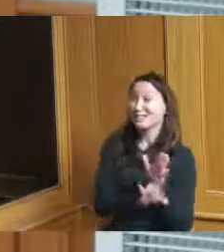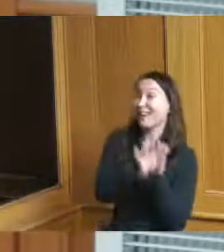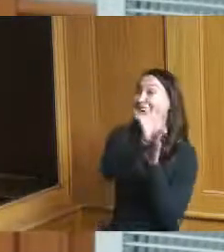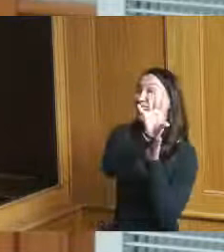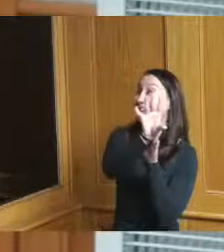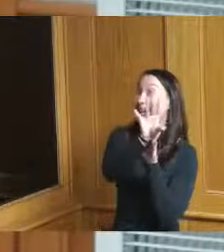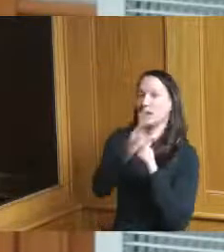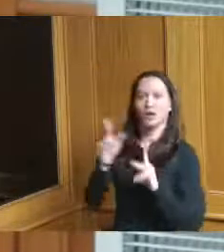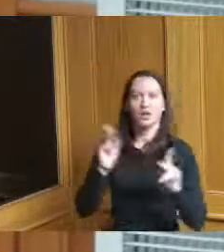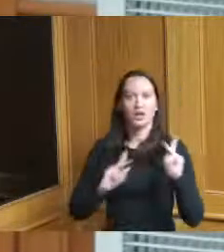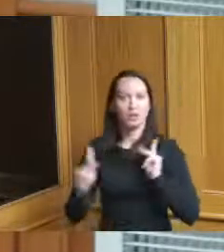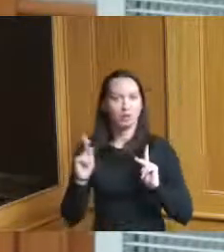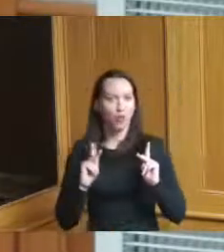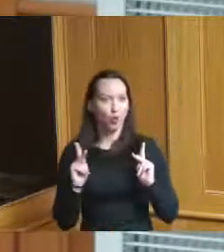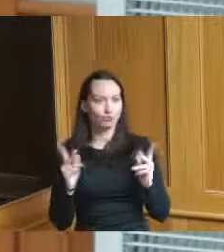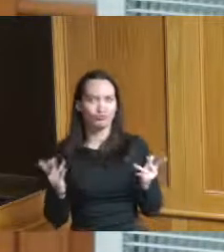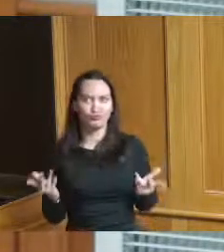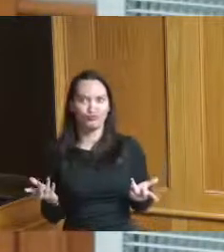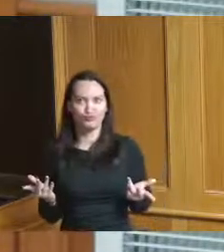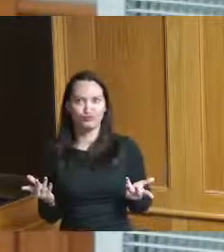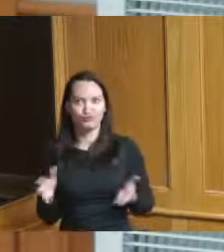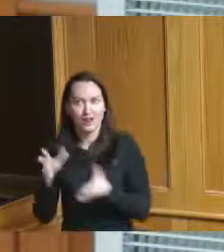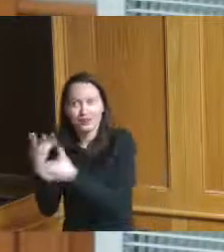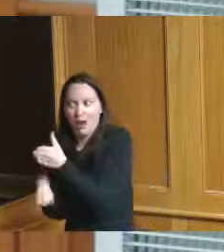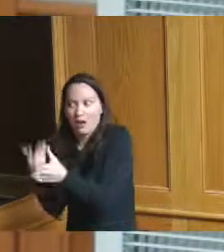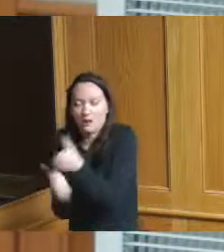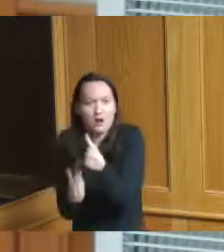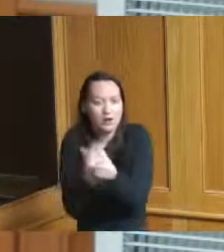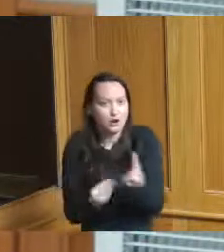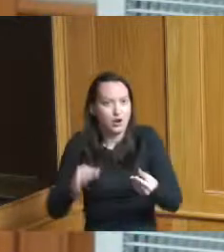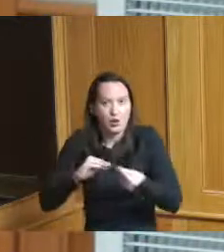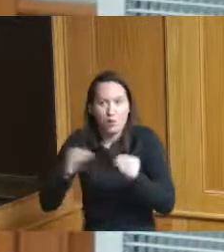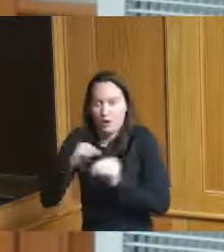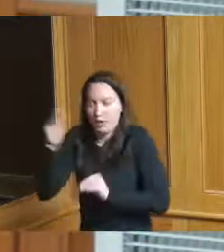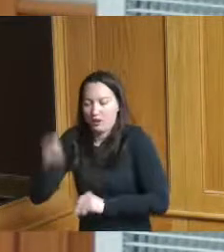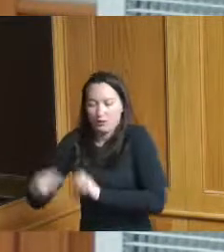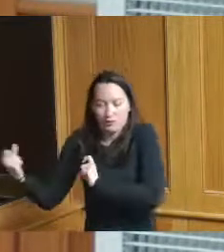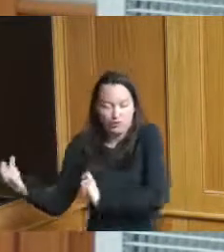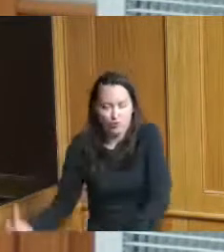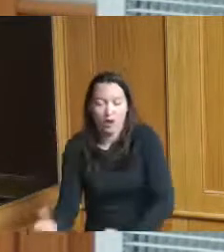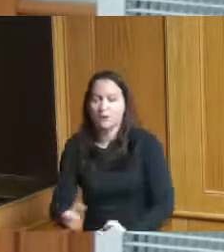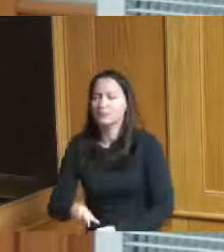and people were dying at alarming rates and that was a huge question I had to figure out how to